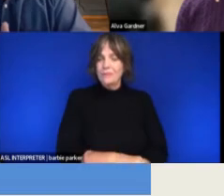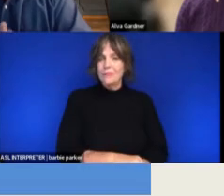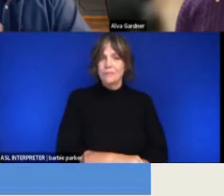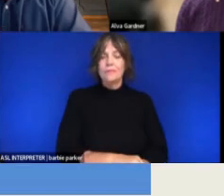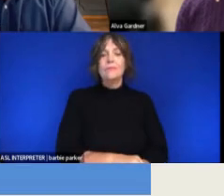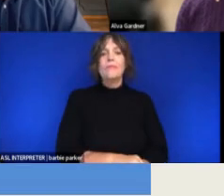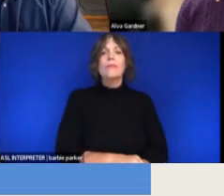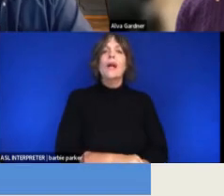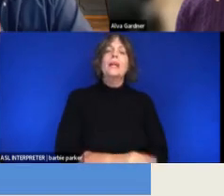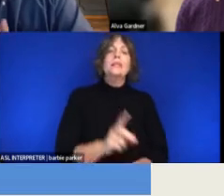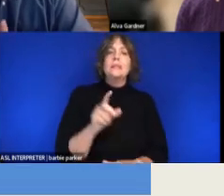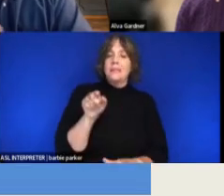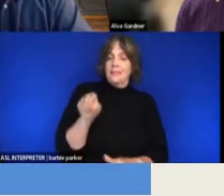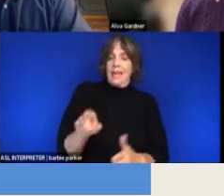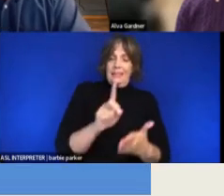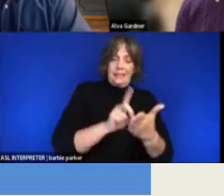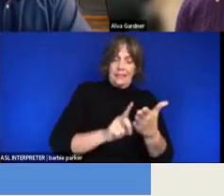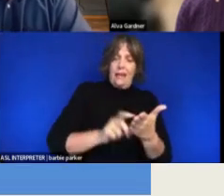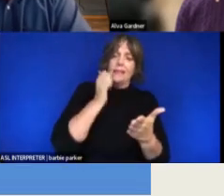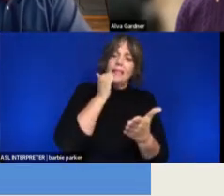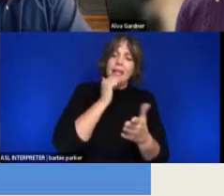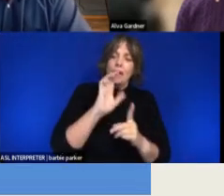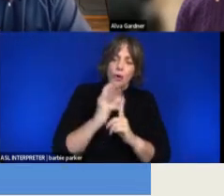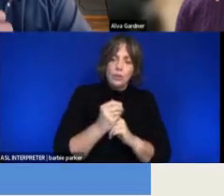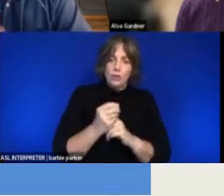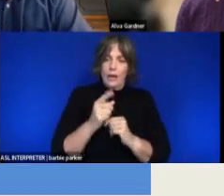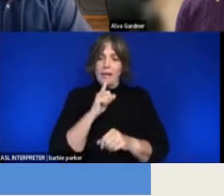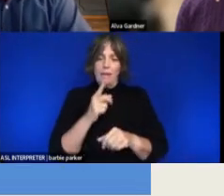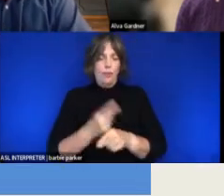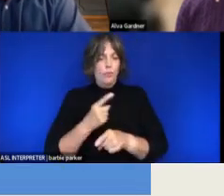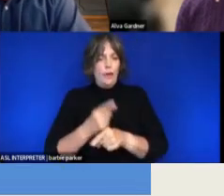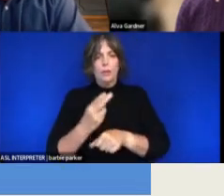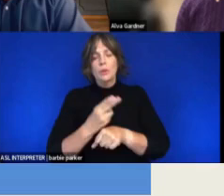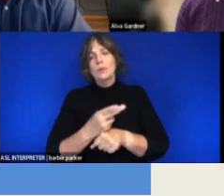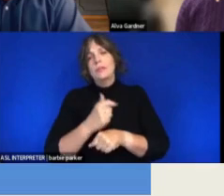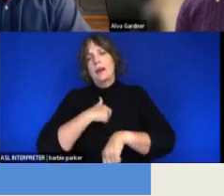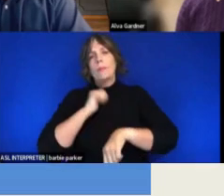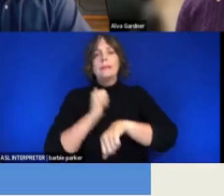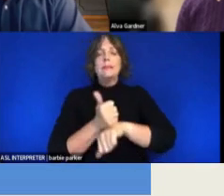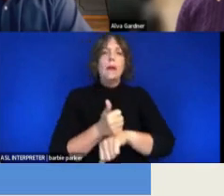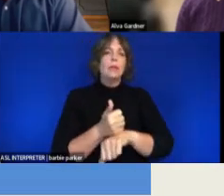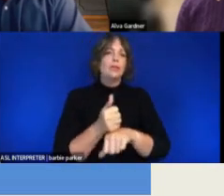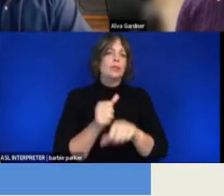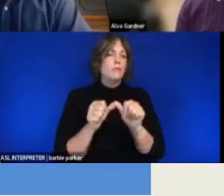and if they're routinely used, it can help to establish and maintain those day to day expectations of how the organization operates.